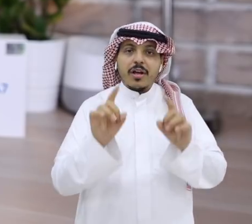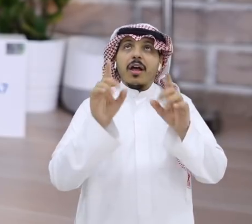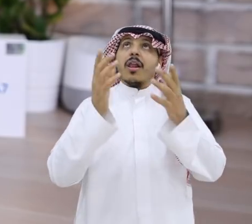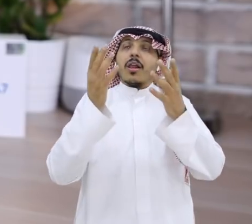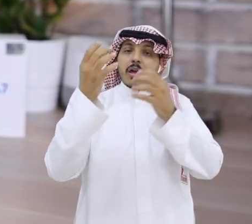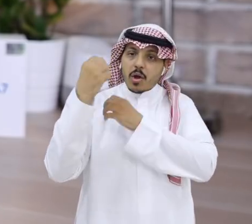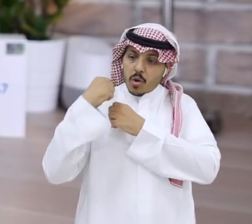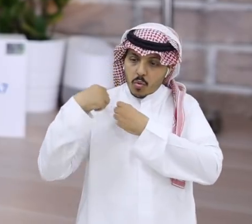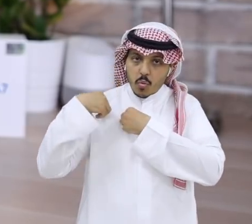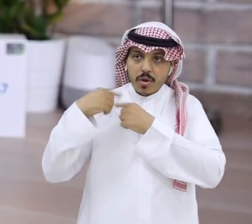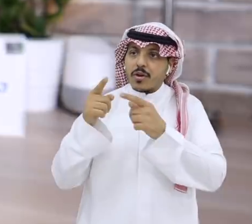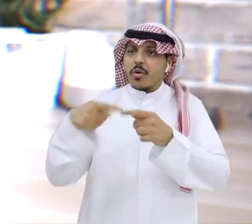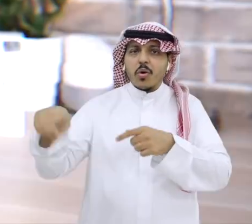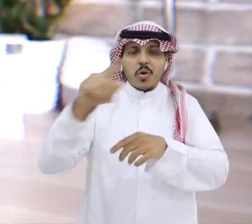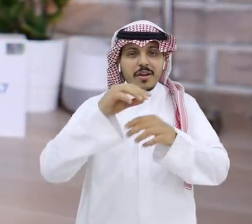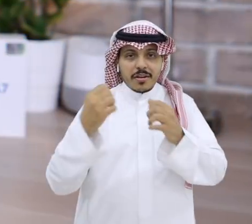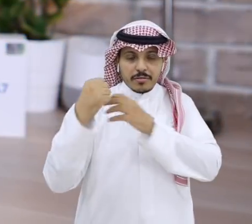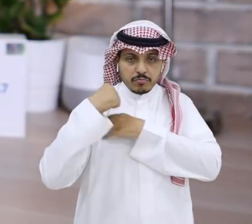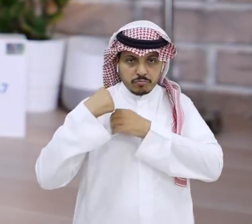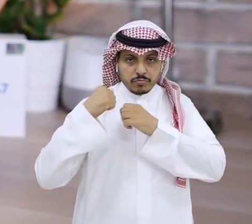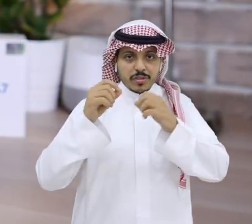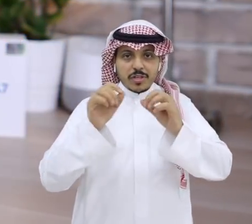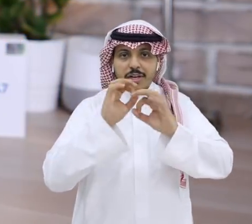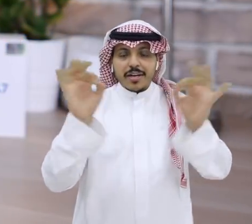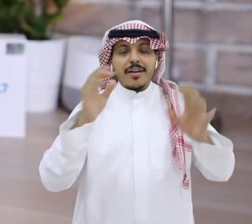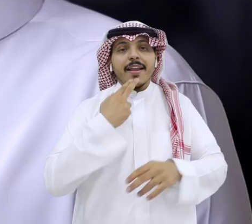May God give you and us the power to do good things.